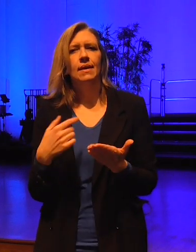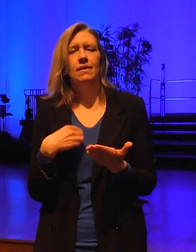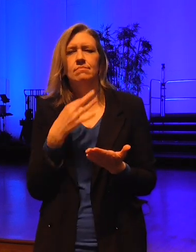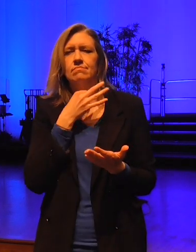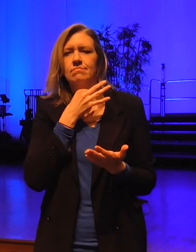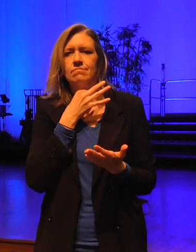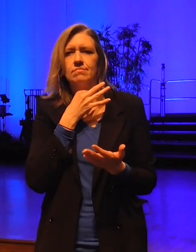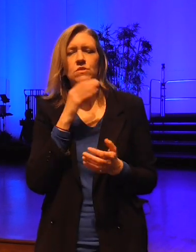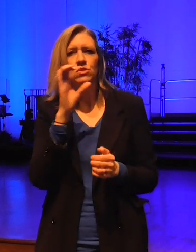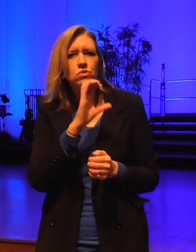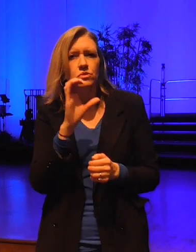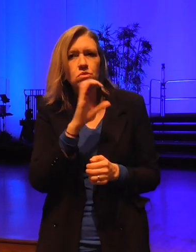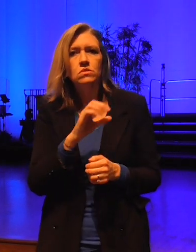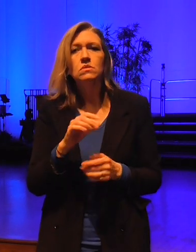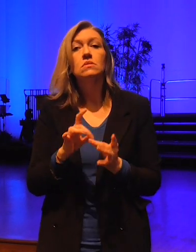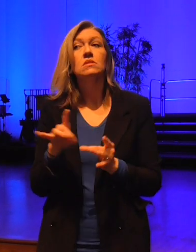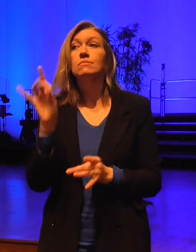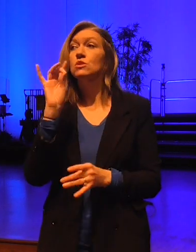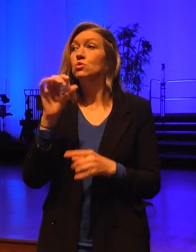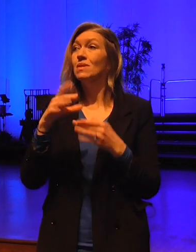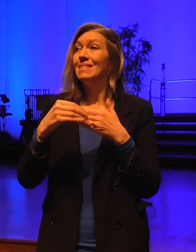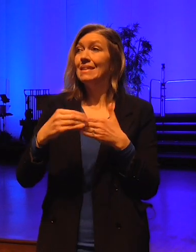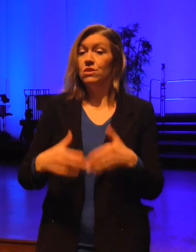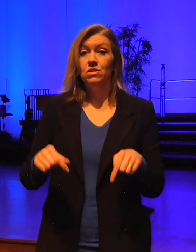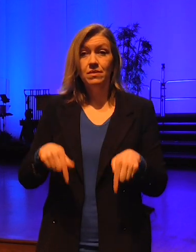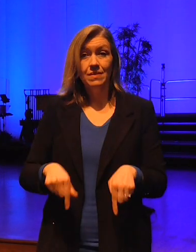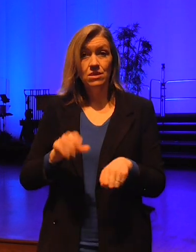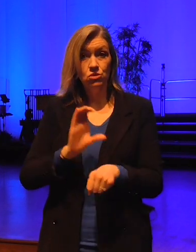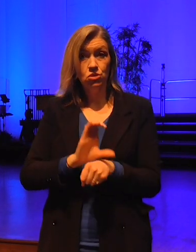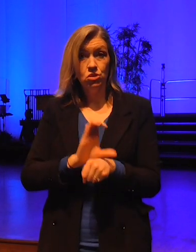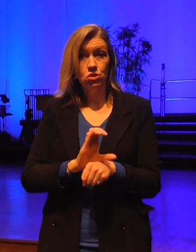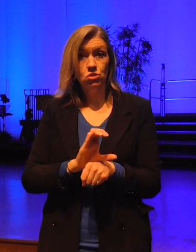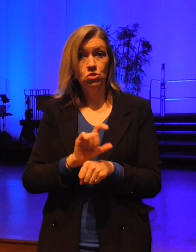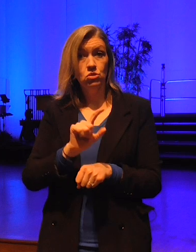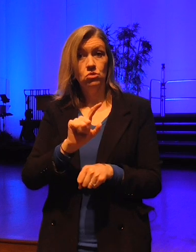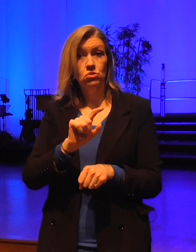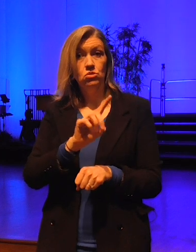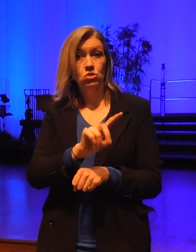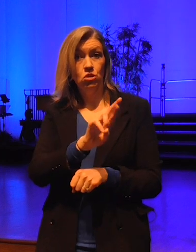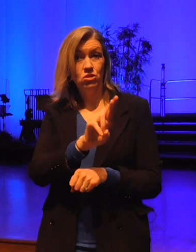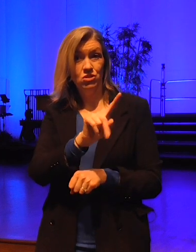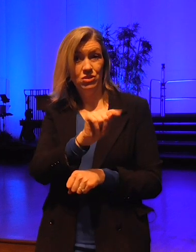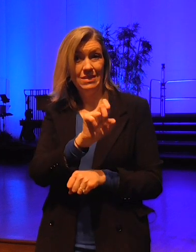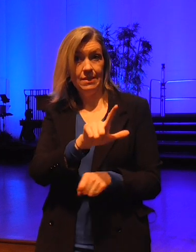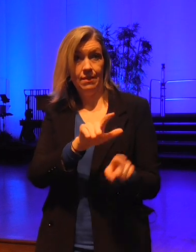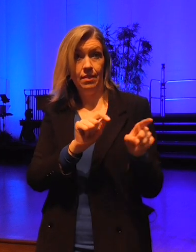as the spiritual leader of Mile High Church did he believe that the future of Mile High